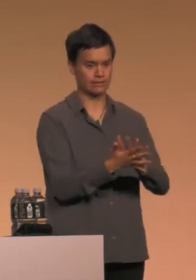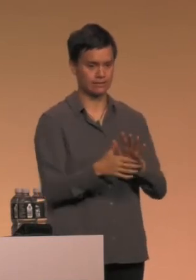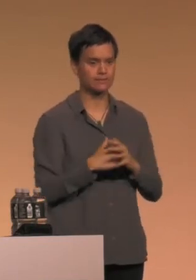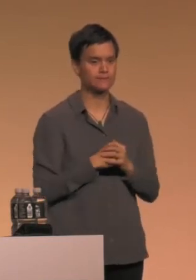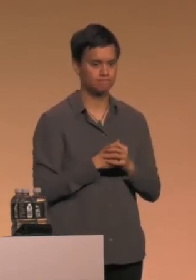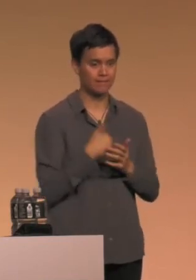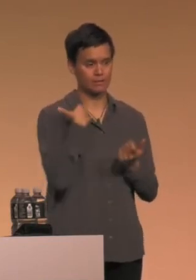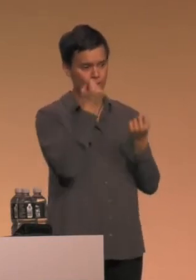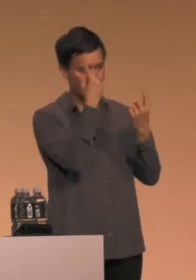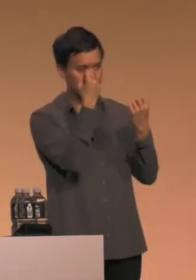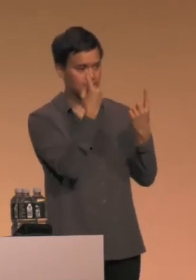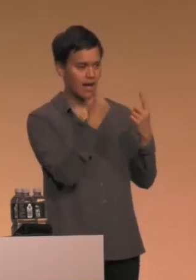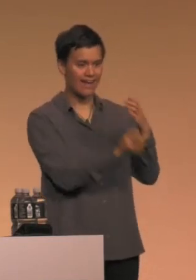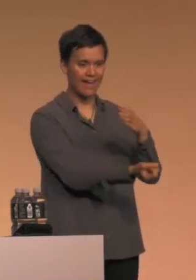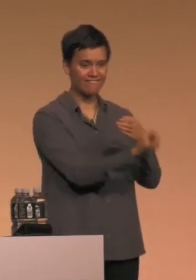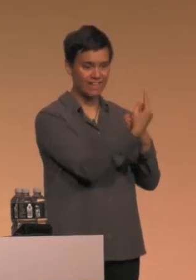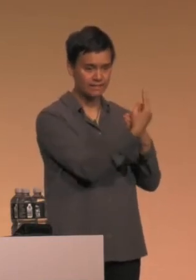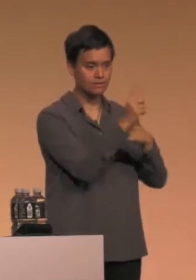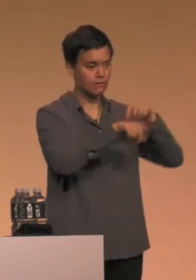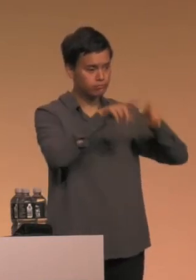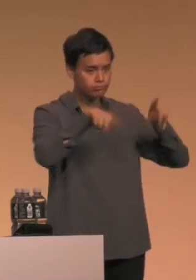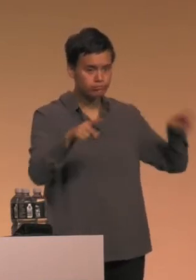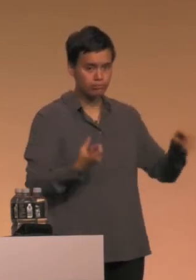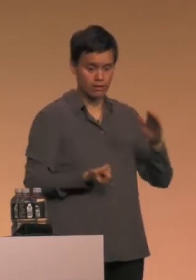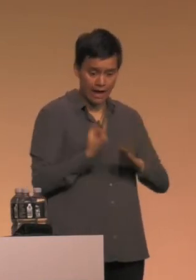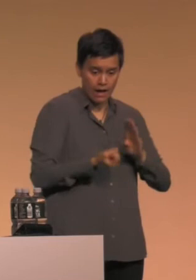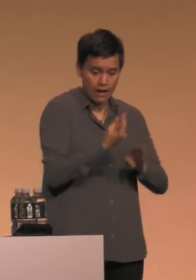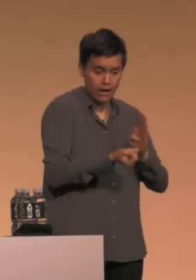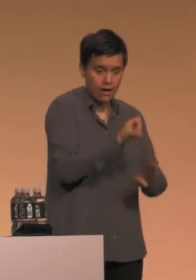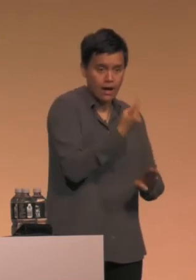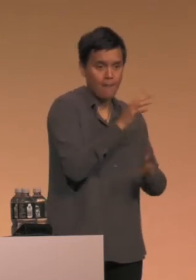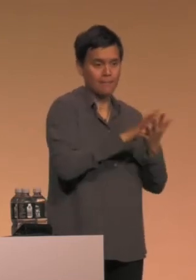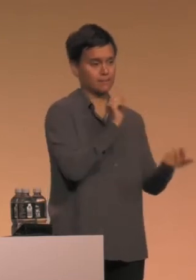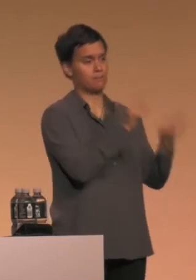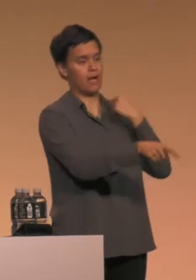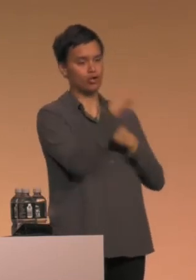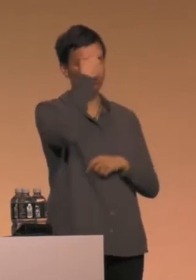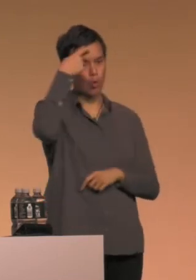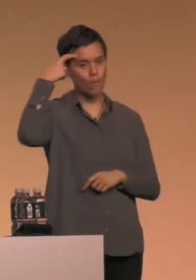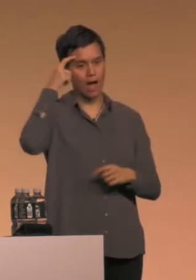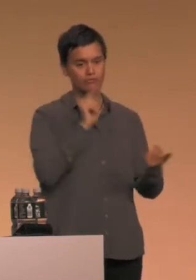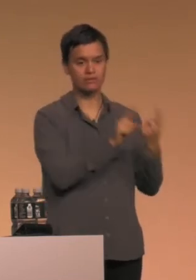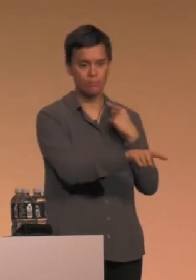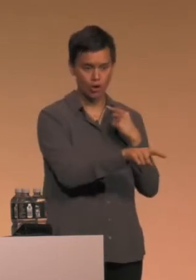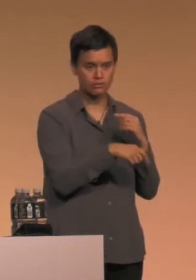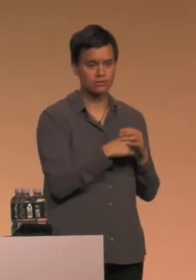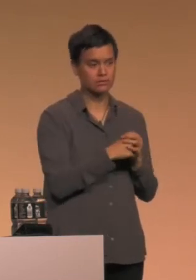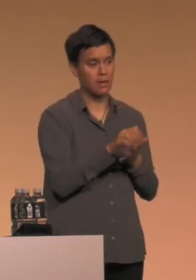Understanding that a range of events can lead to a trauma response, which can have potentially negative effects on behavior, mental,